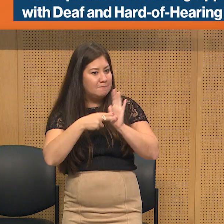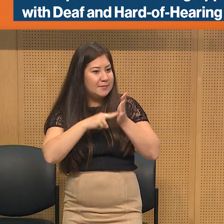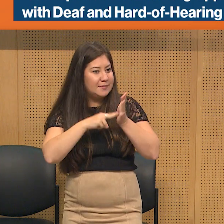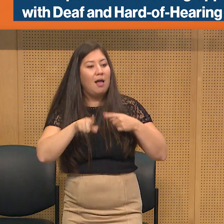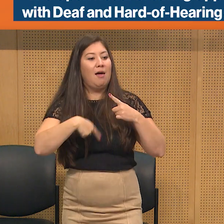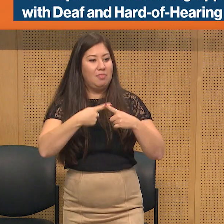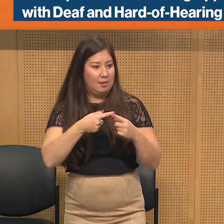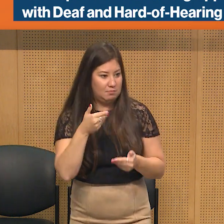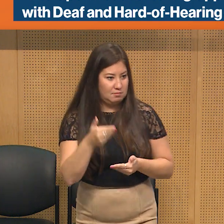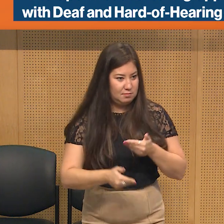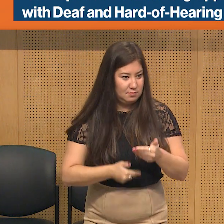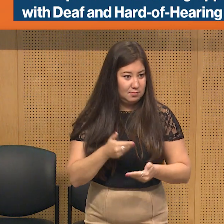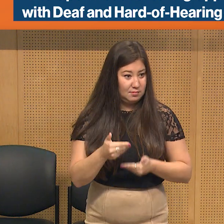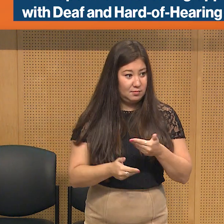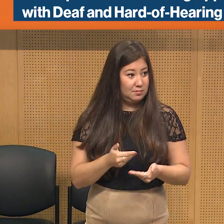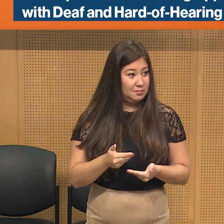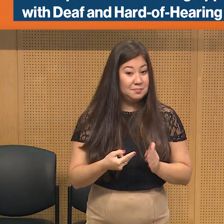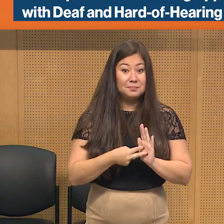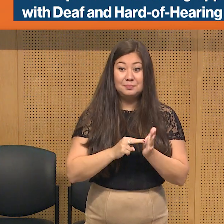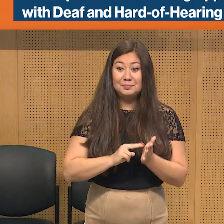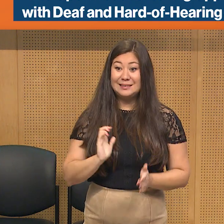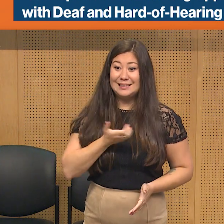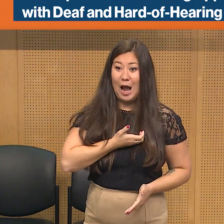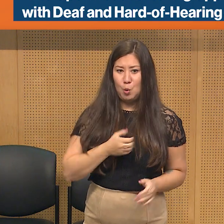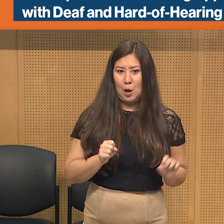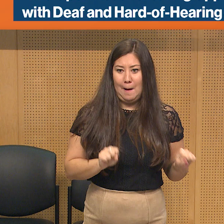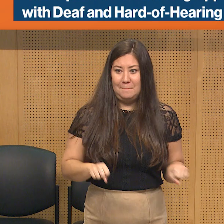have to do some interpretation, some self-interpretation,